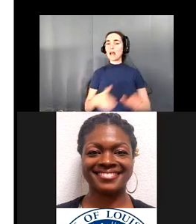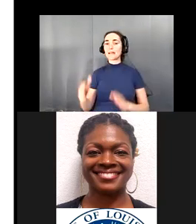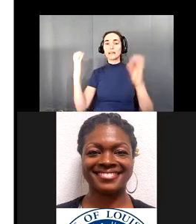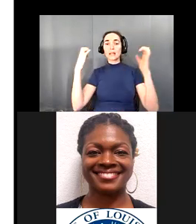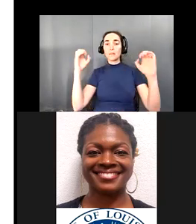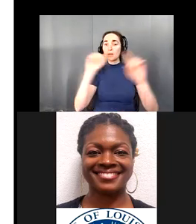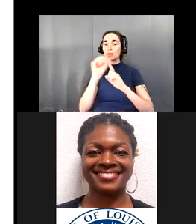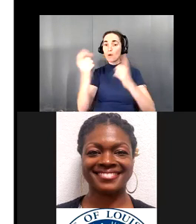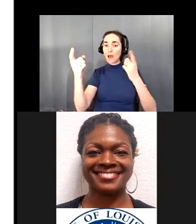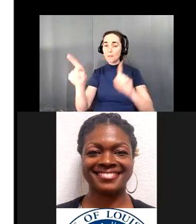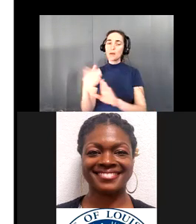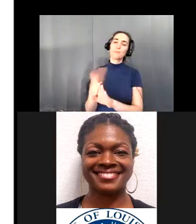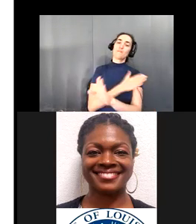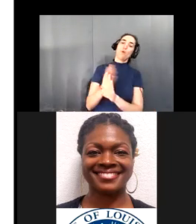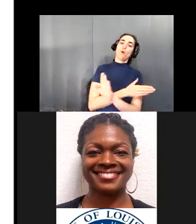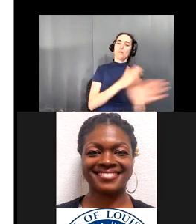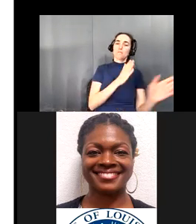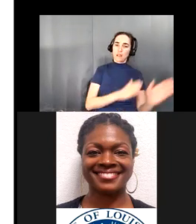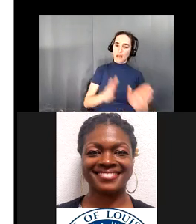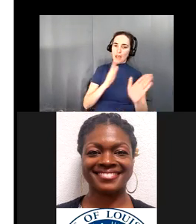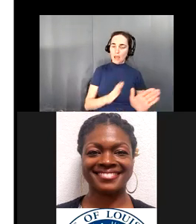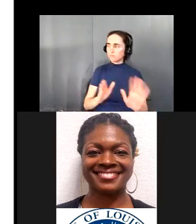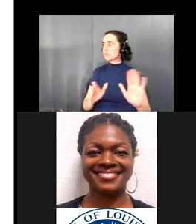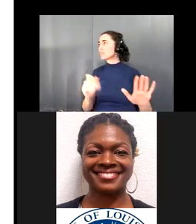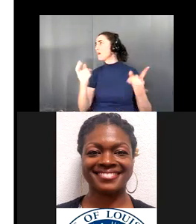situations before they happen if you think you're going to call 911 have things written